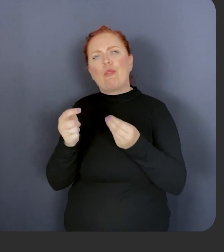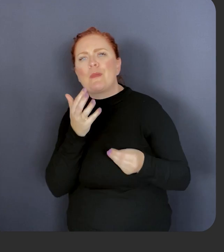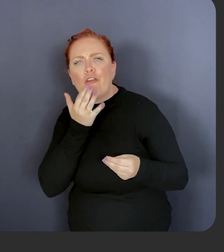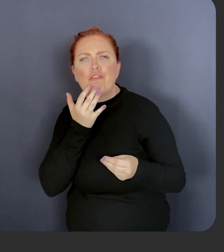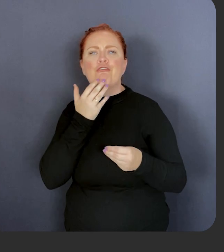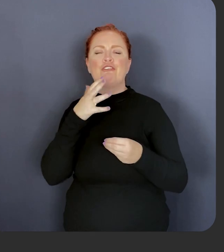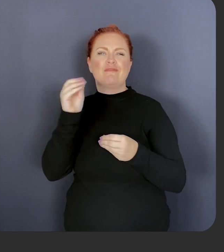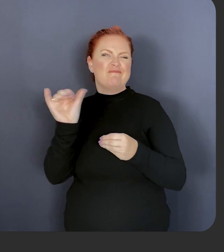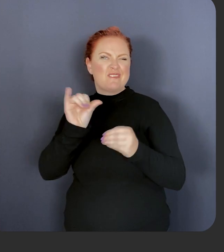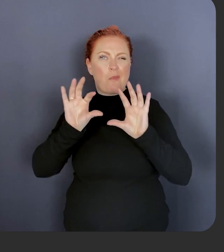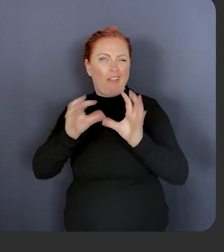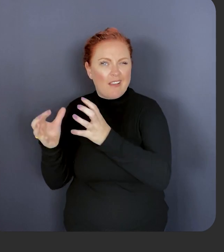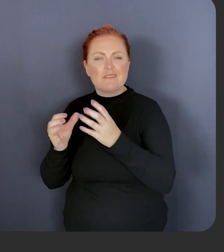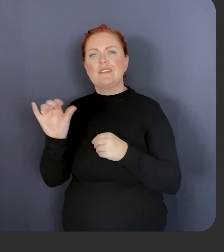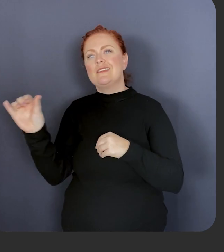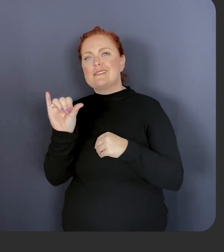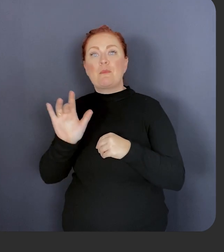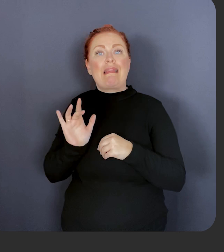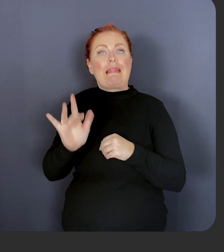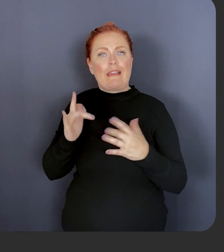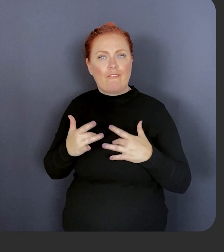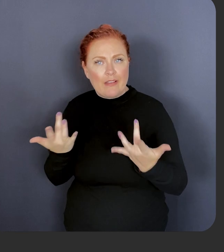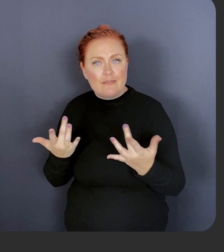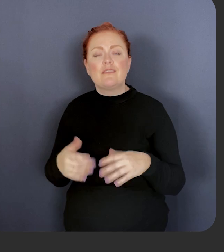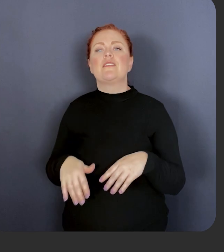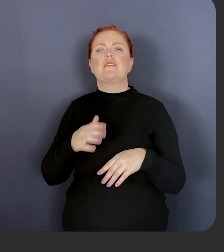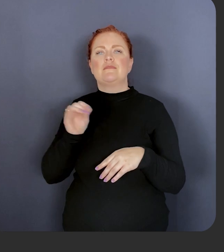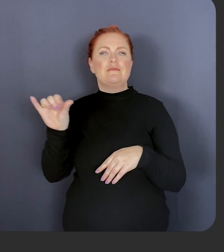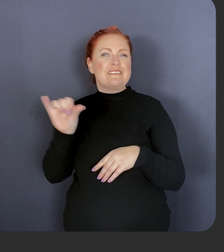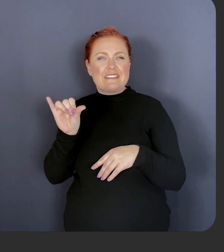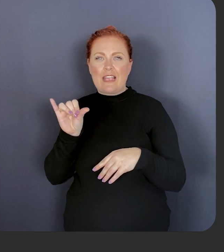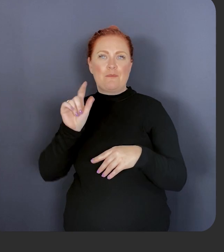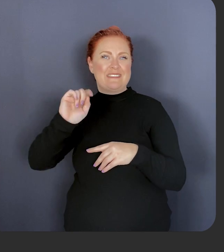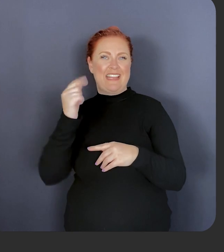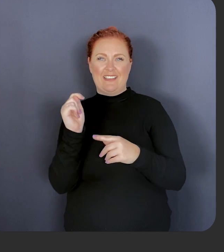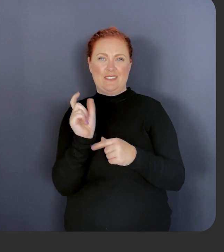putting the exact same class on it, putting the same click event on it, and just giving it the exact same text.